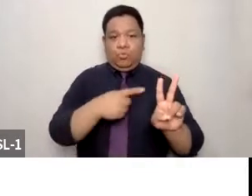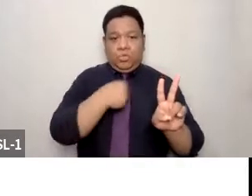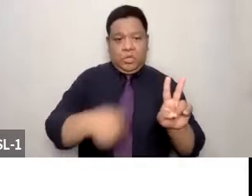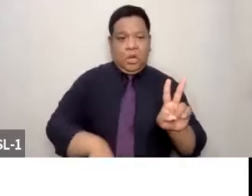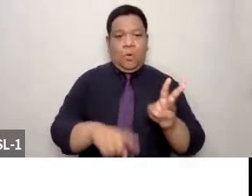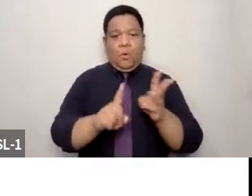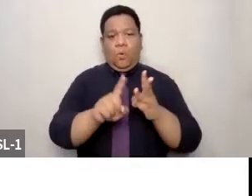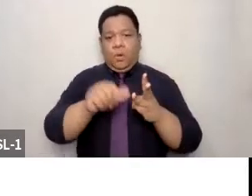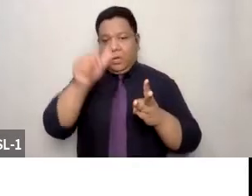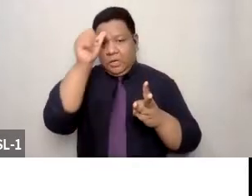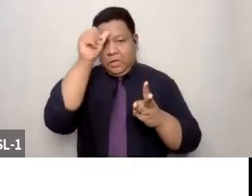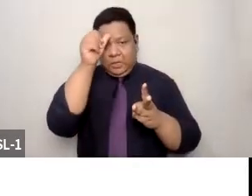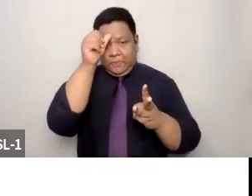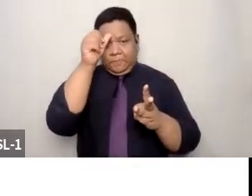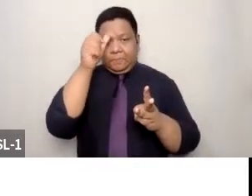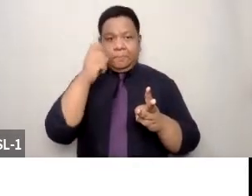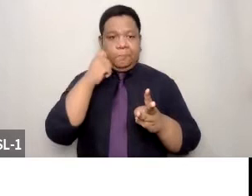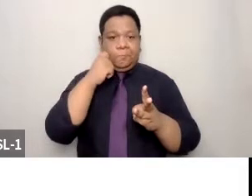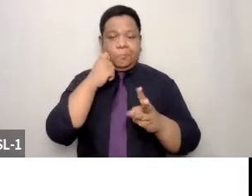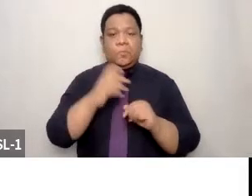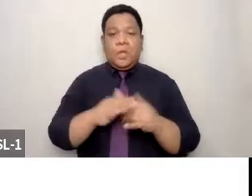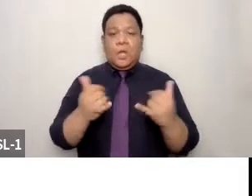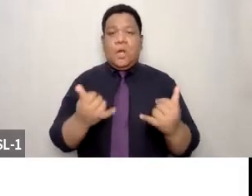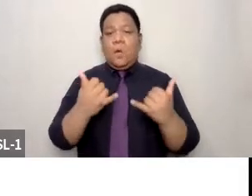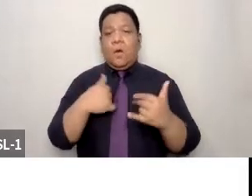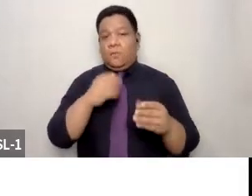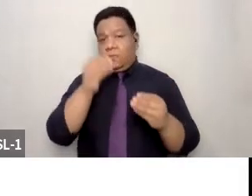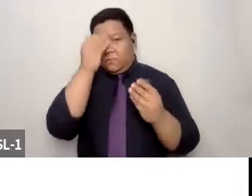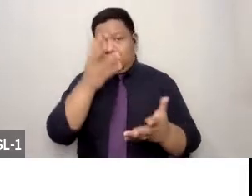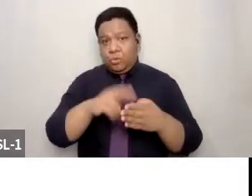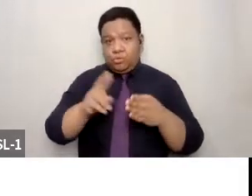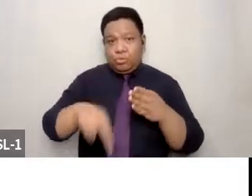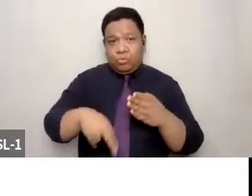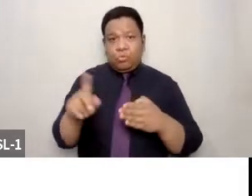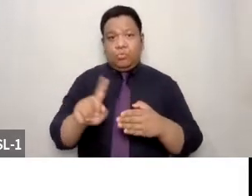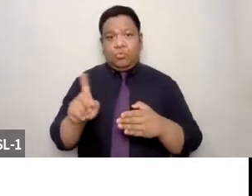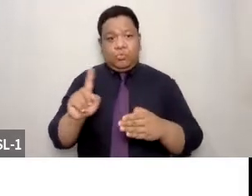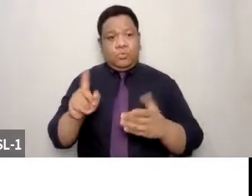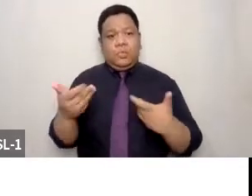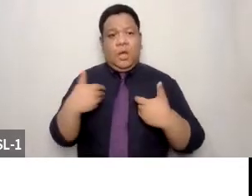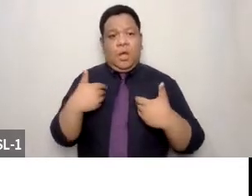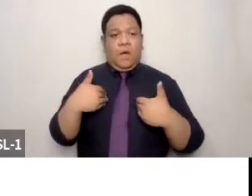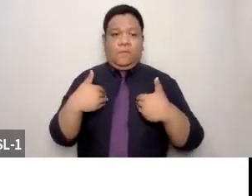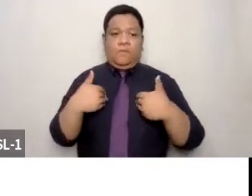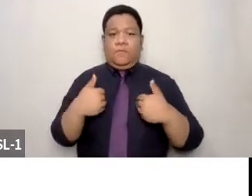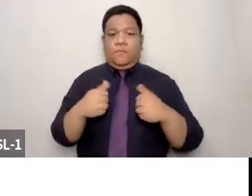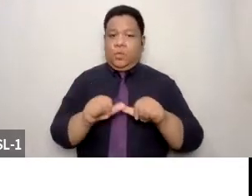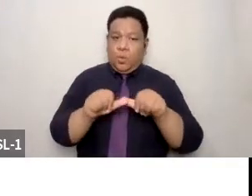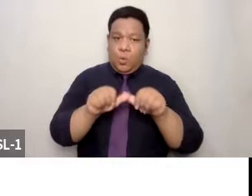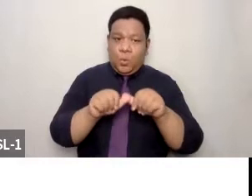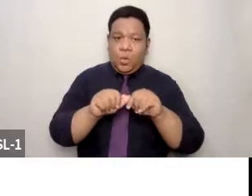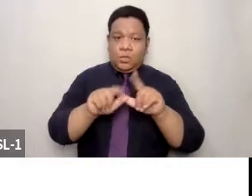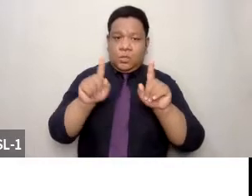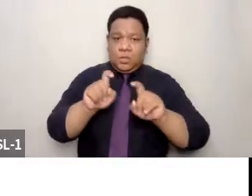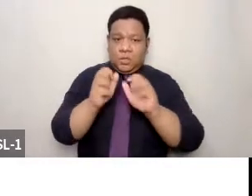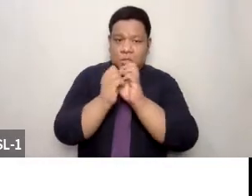So as of now we don’t have yet a result to give on these three ongoing clinical trials because some are in recruitment.